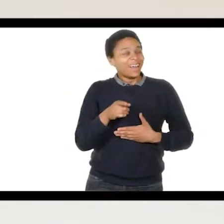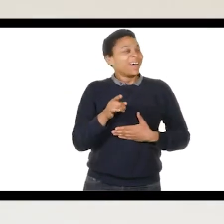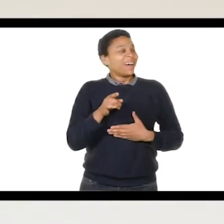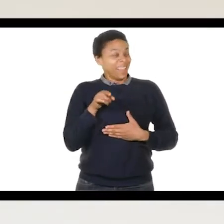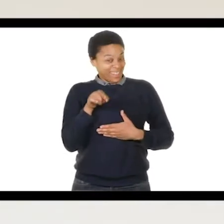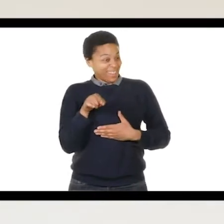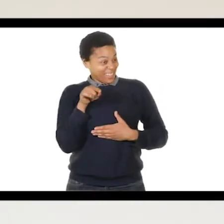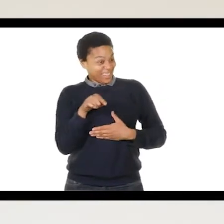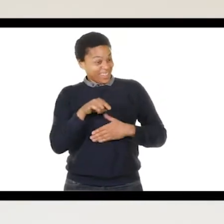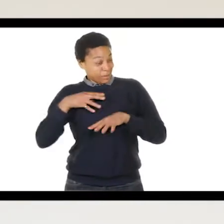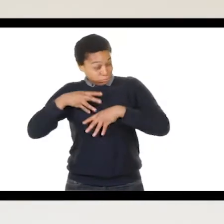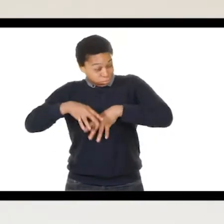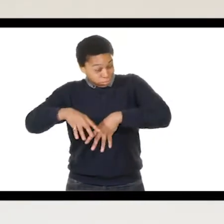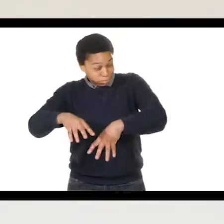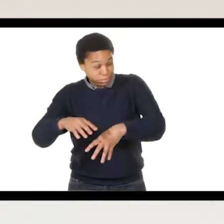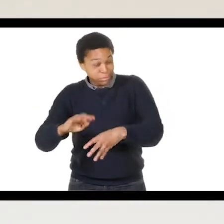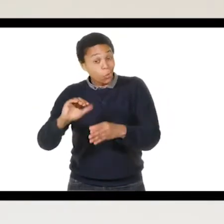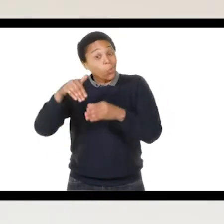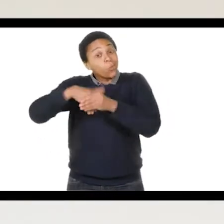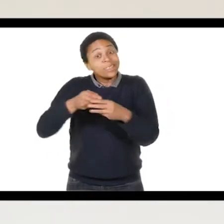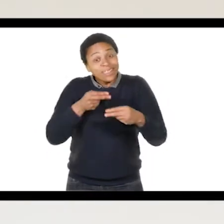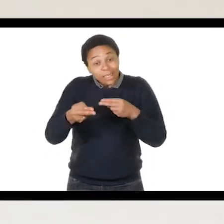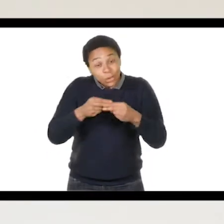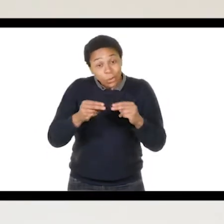So much so that it was on the 10 o’clock news that night.